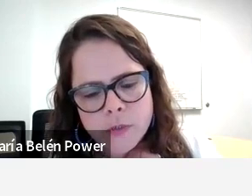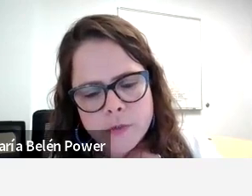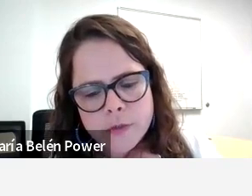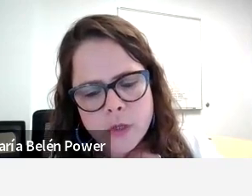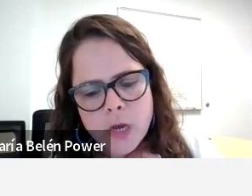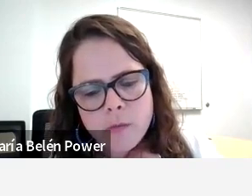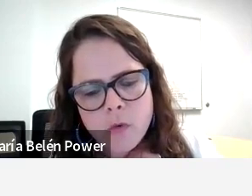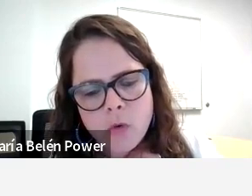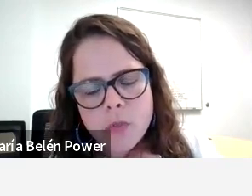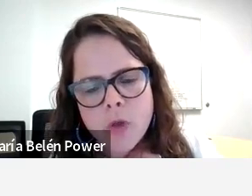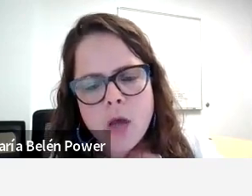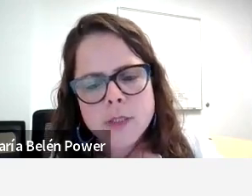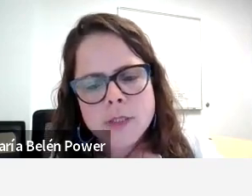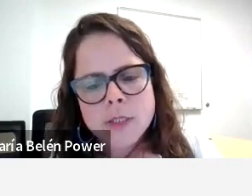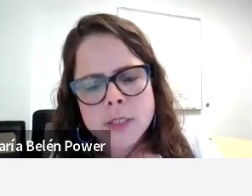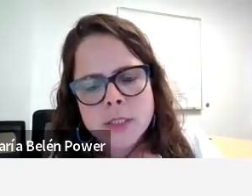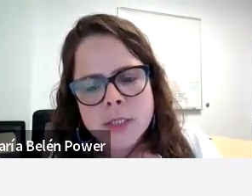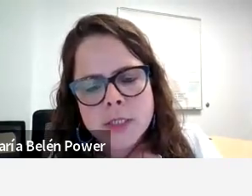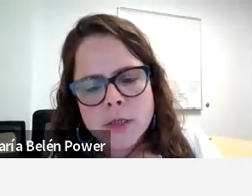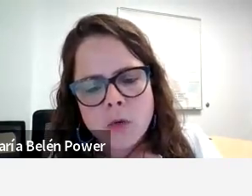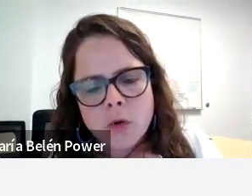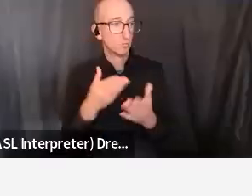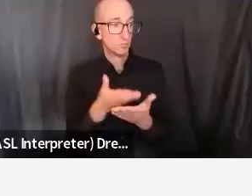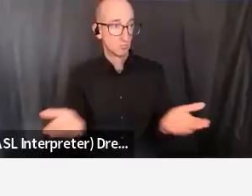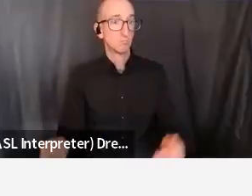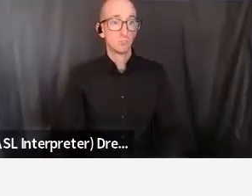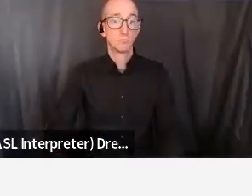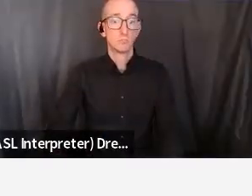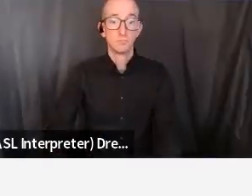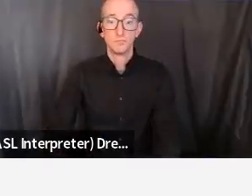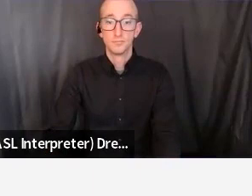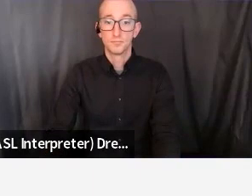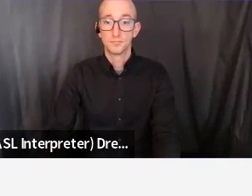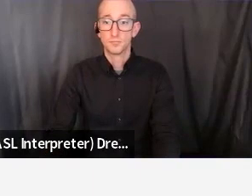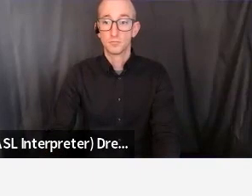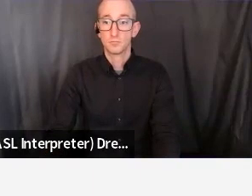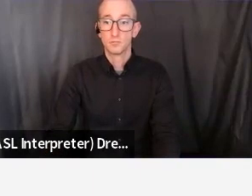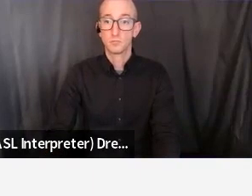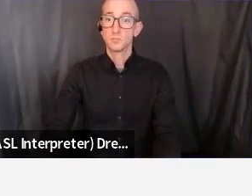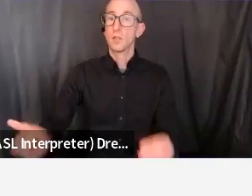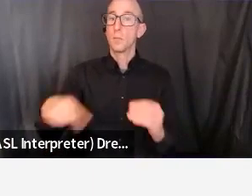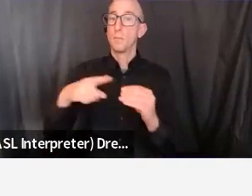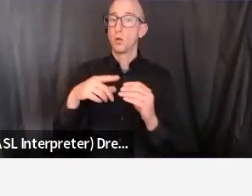repower or replace older vehicles and equipment operating at eligible seaports and rail yards